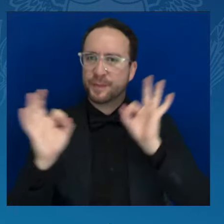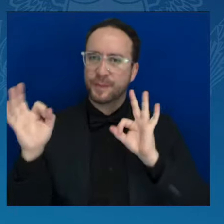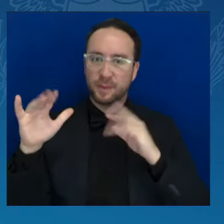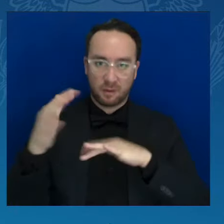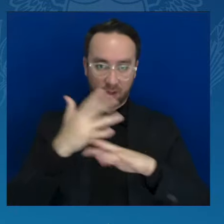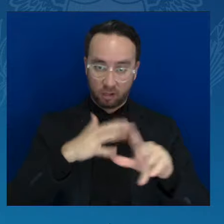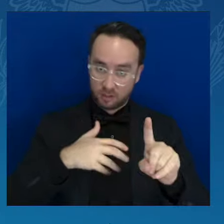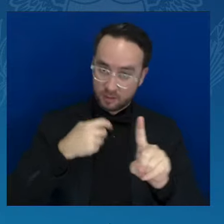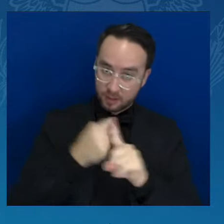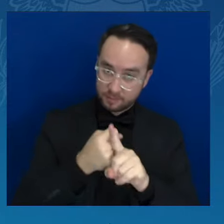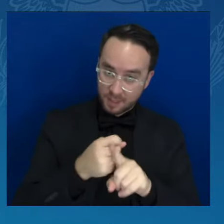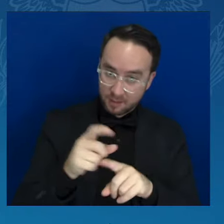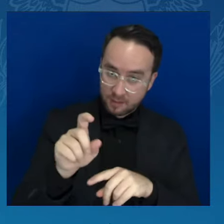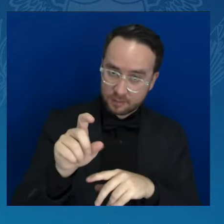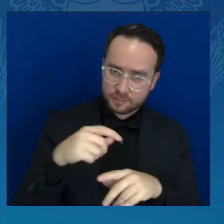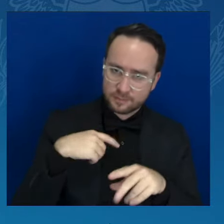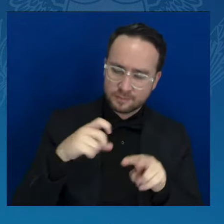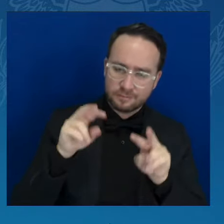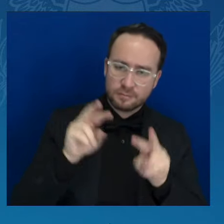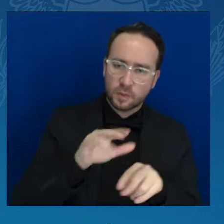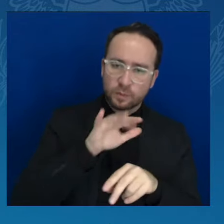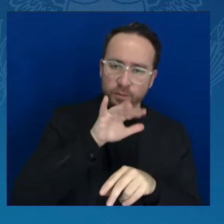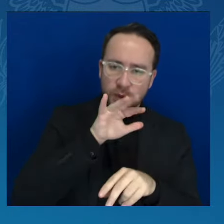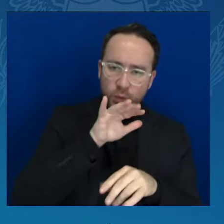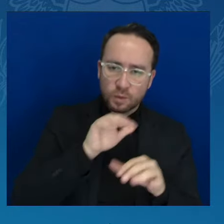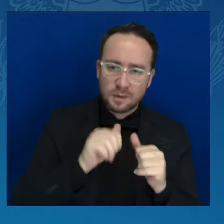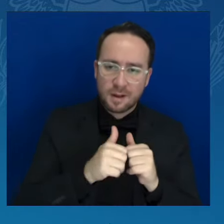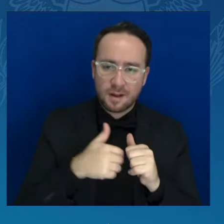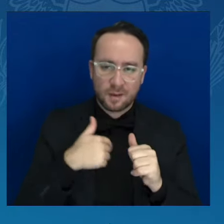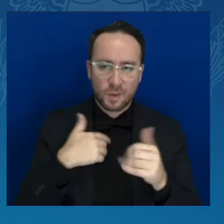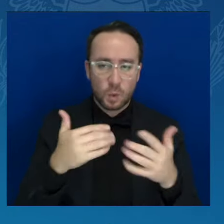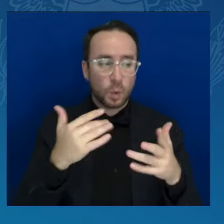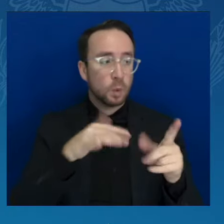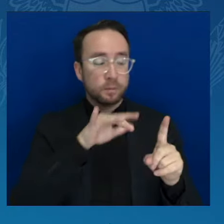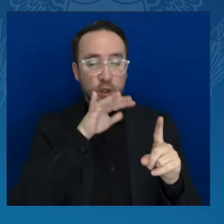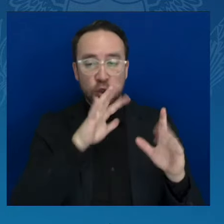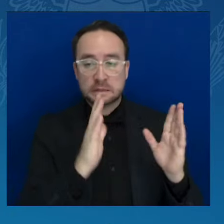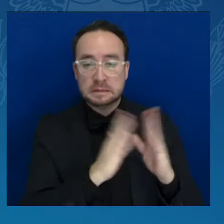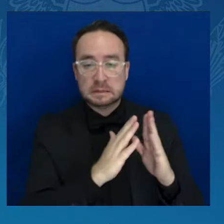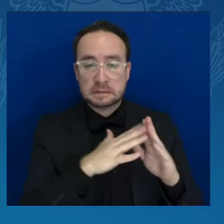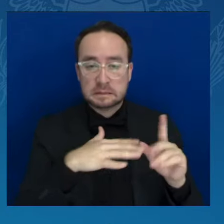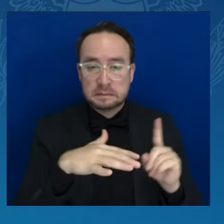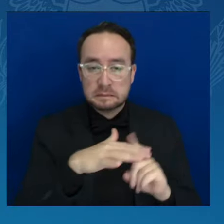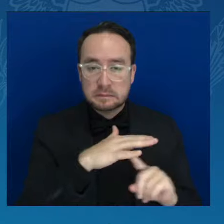in the southern hemisphere, as she mentioned today, as are part of the contribution to that,